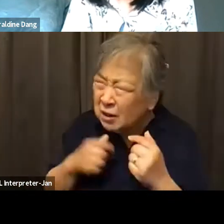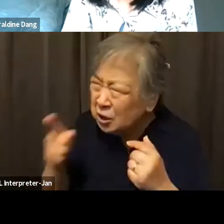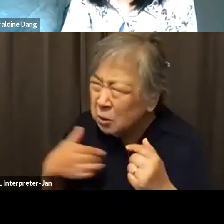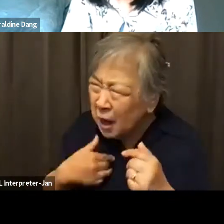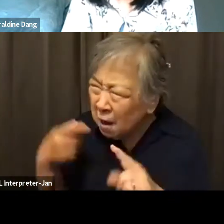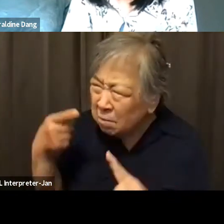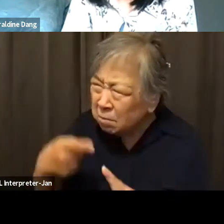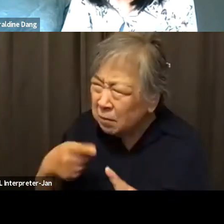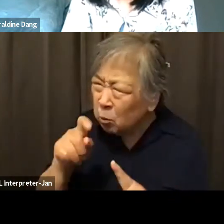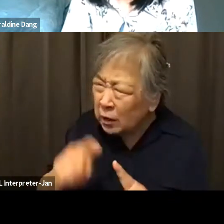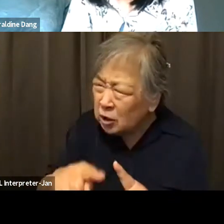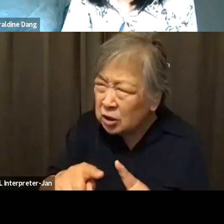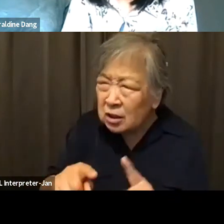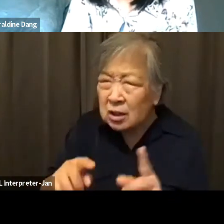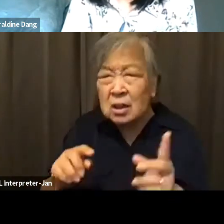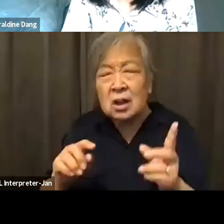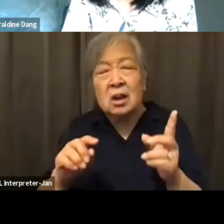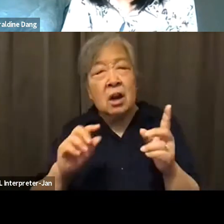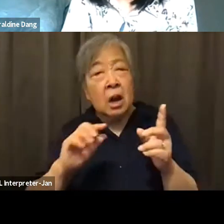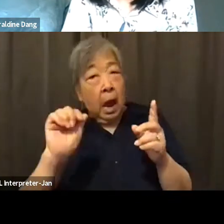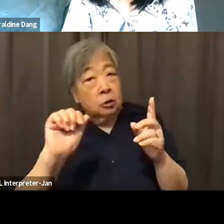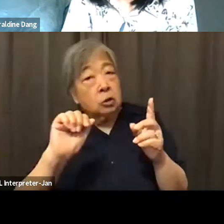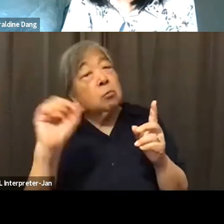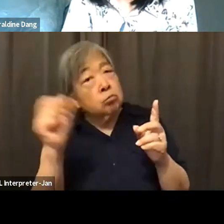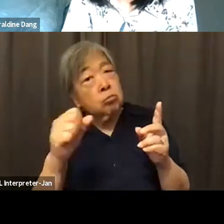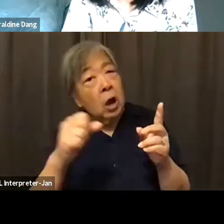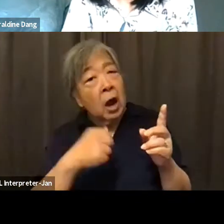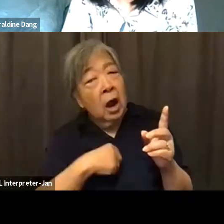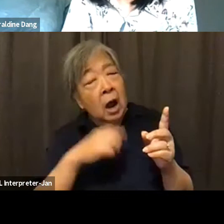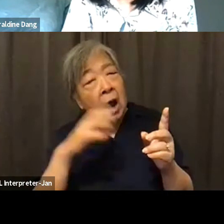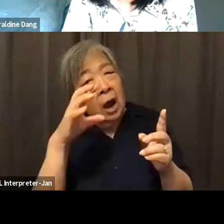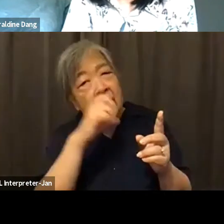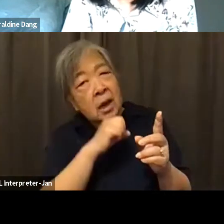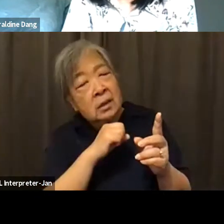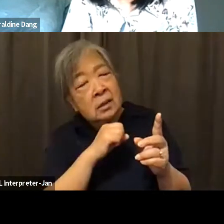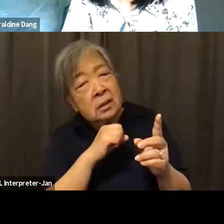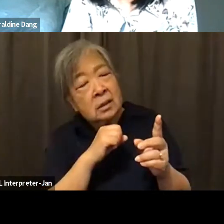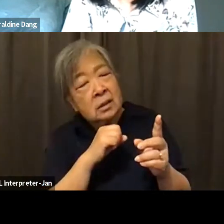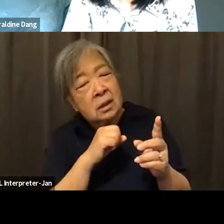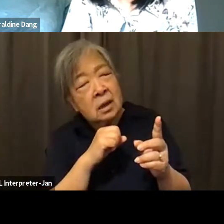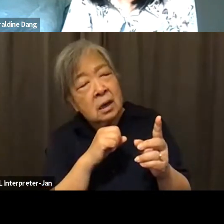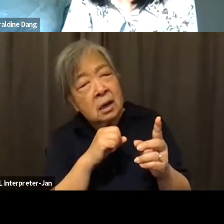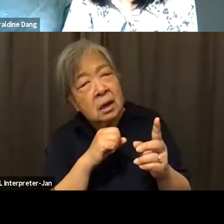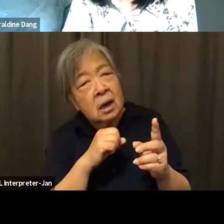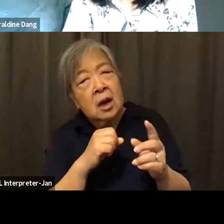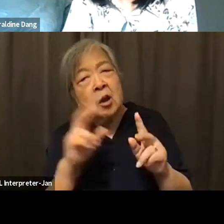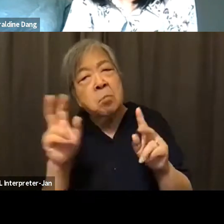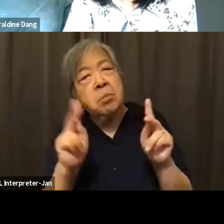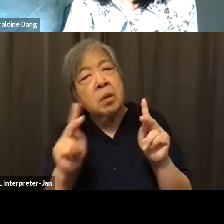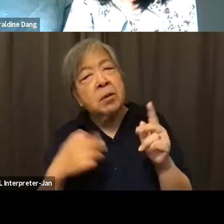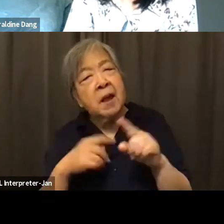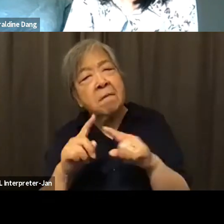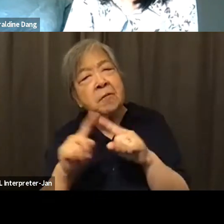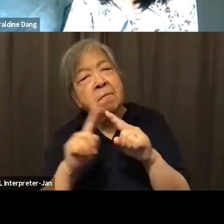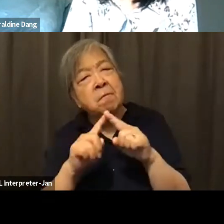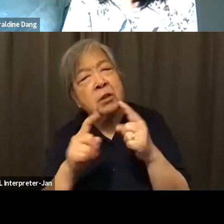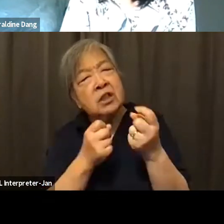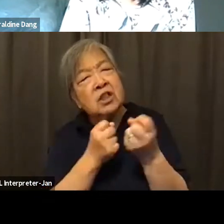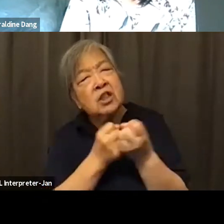Well, yeah, I guess, you know, everyone has different supports and